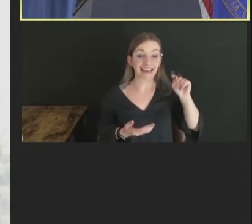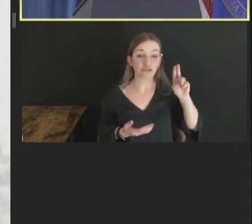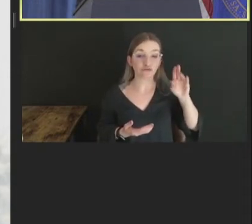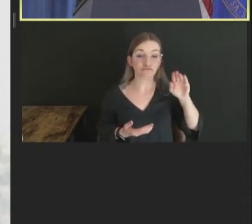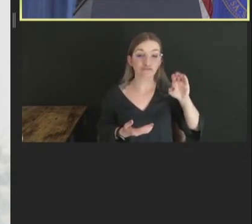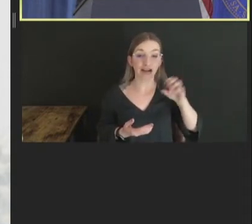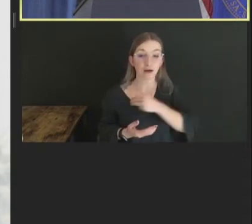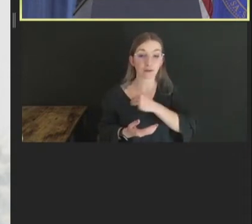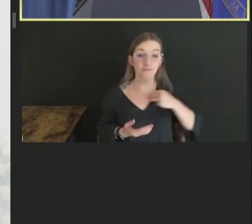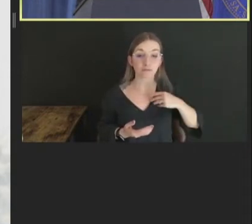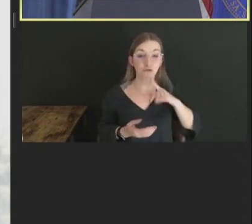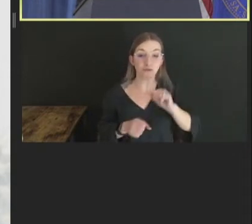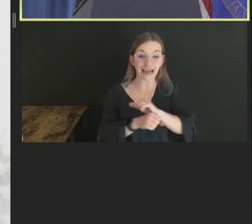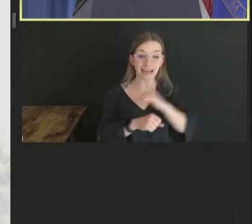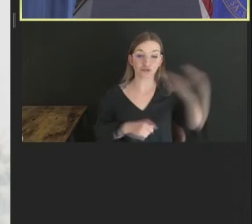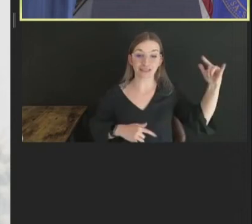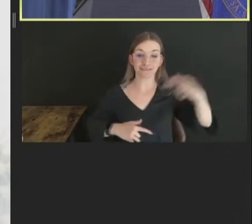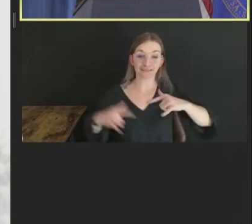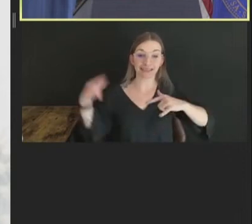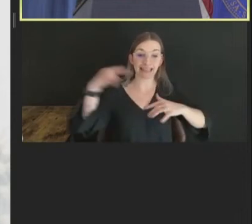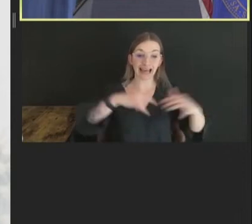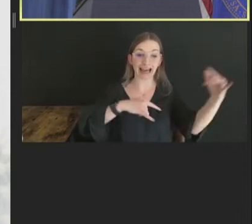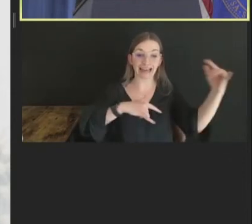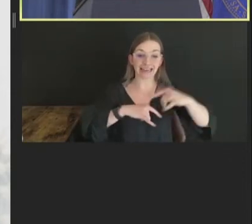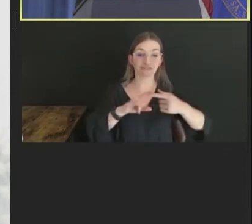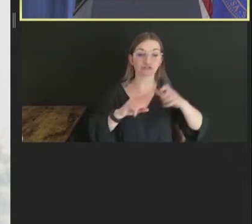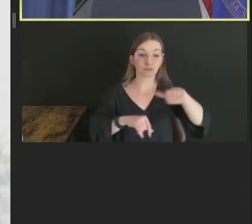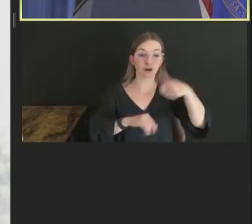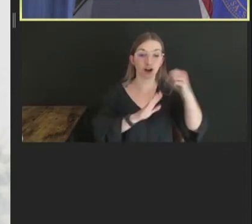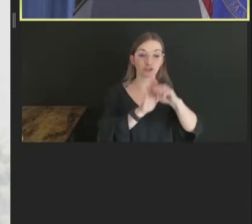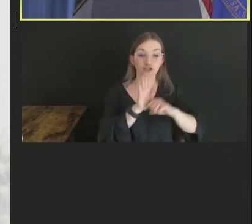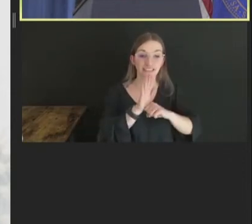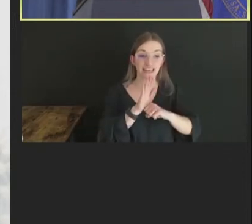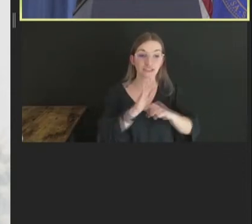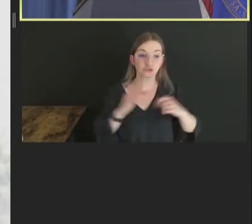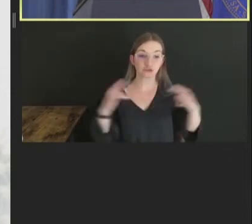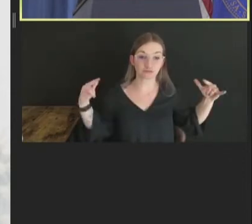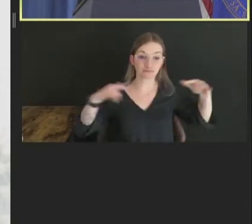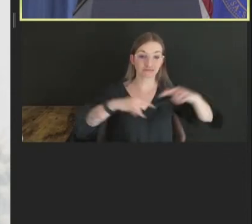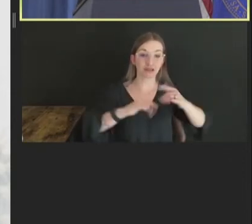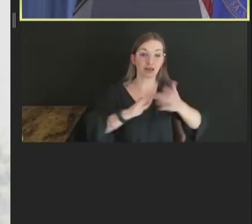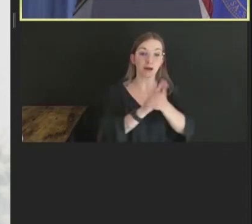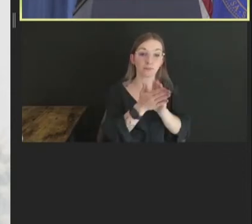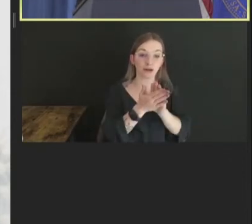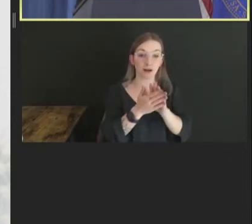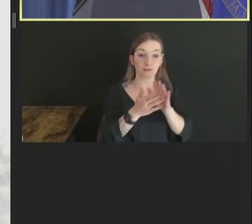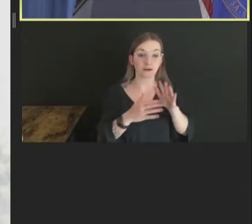to get vaccinated at home, so that's how really impactful I think that those messages really were.